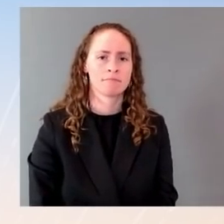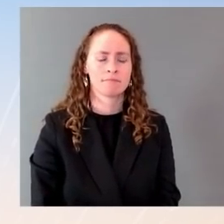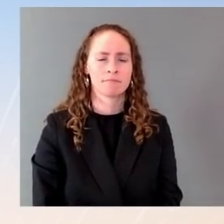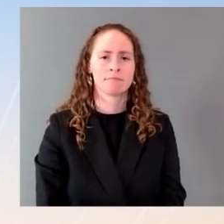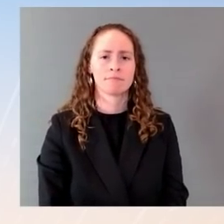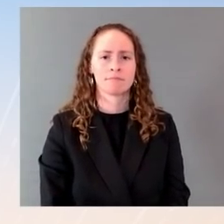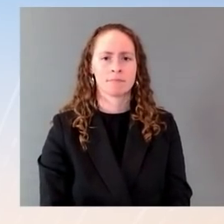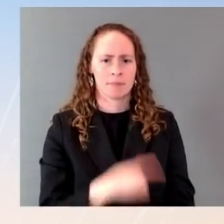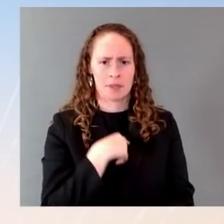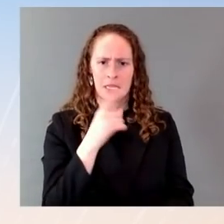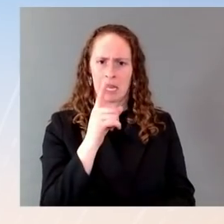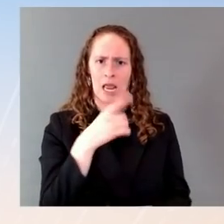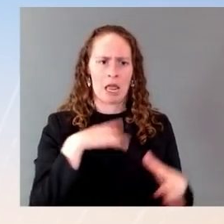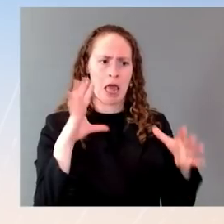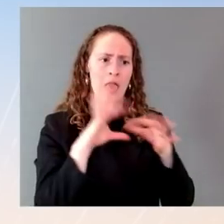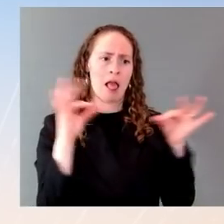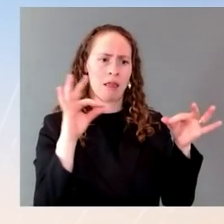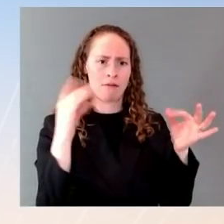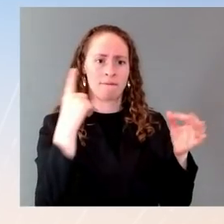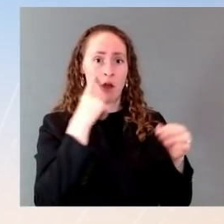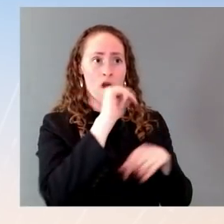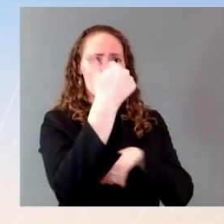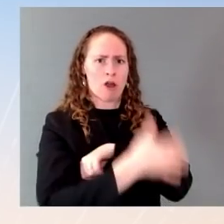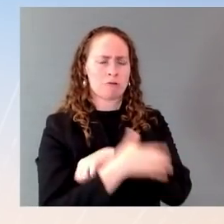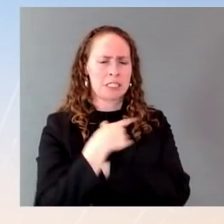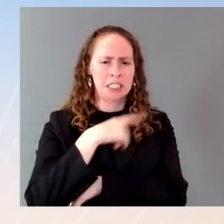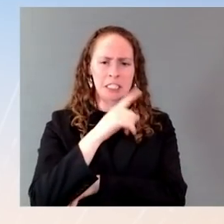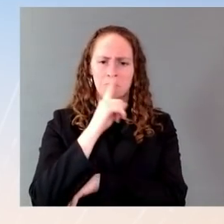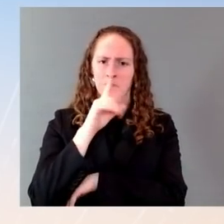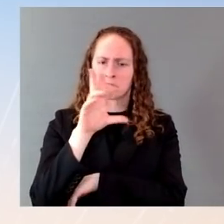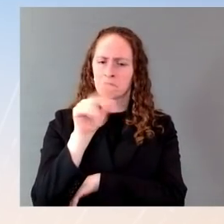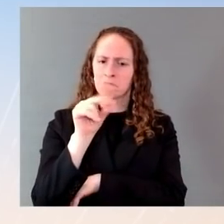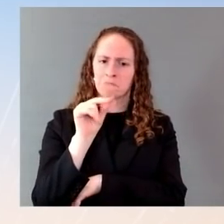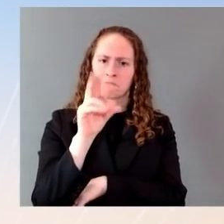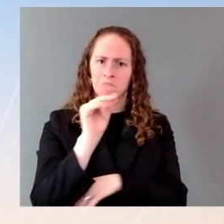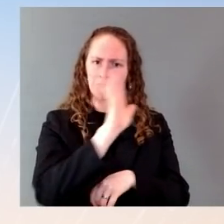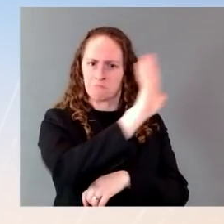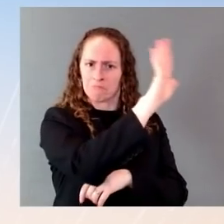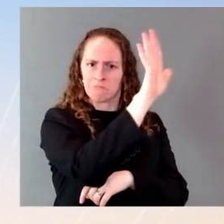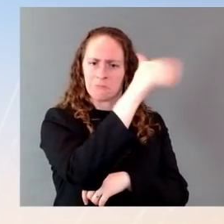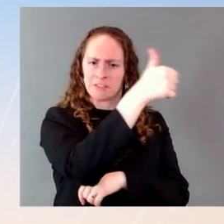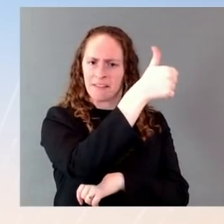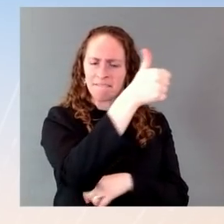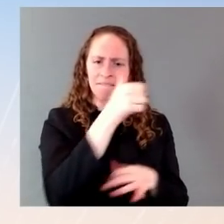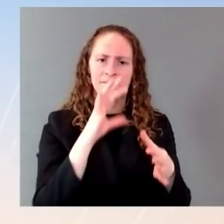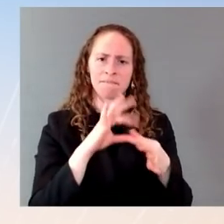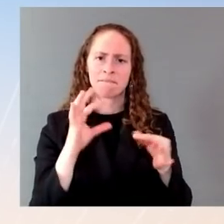if Russia were to invade -- invade Ukraine. Obviously, that may look different from country to country.